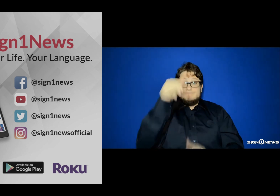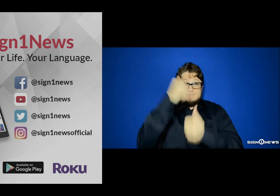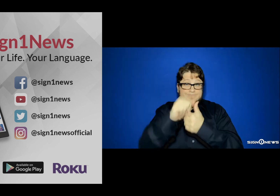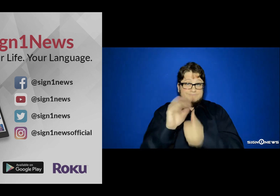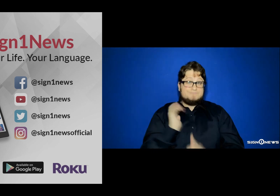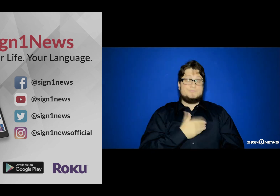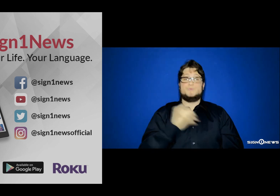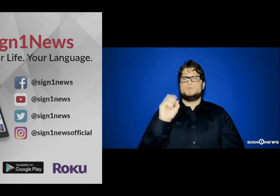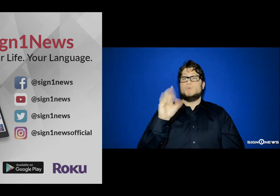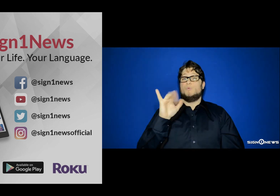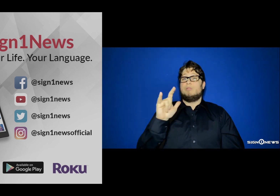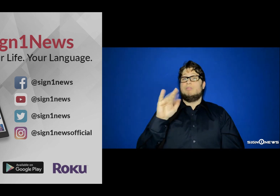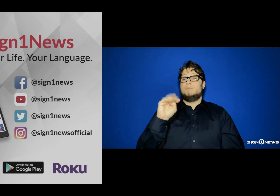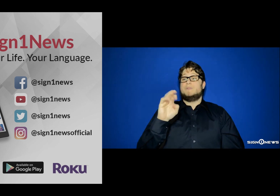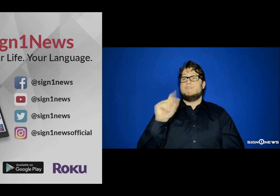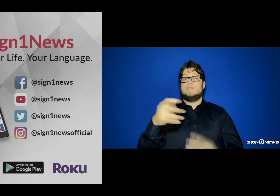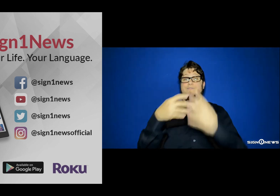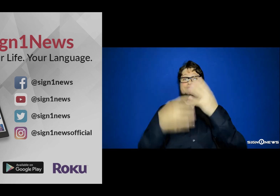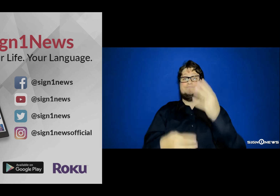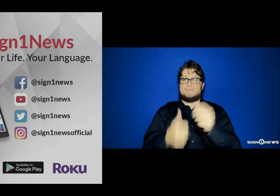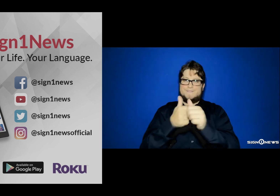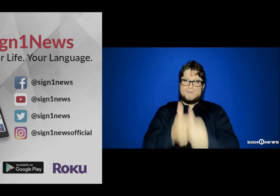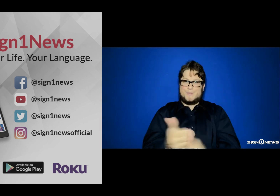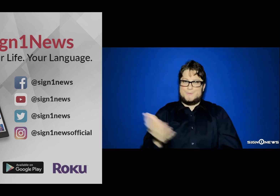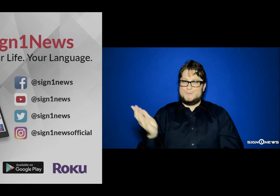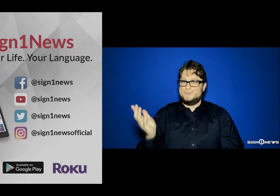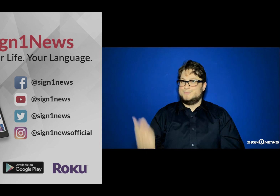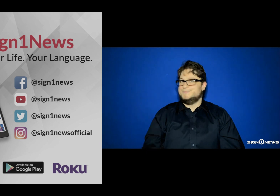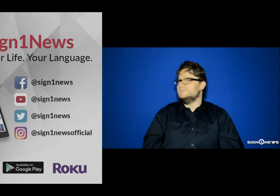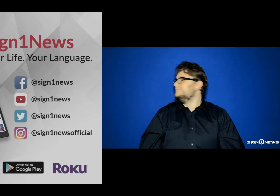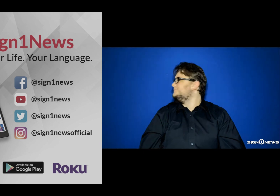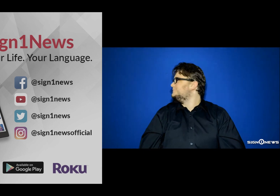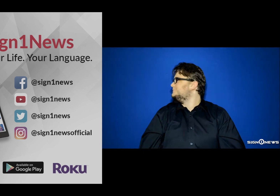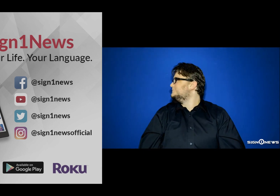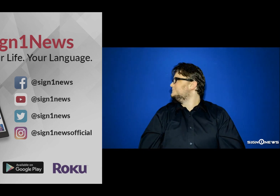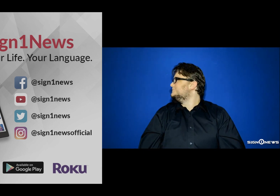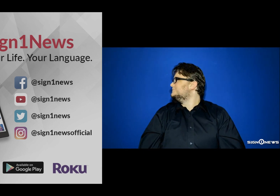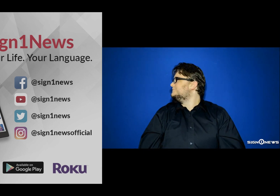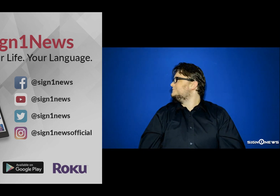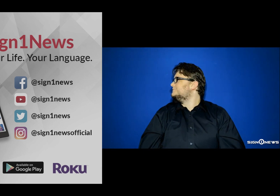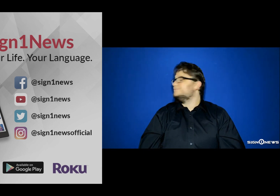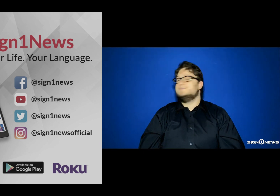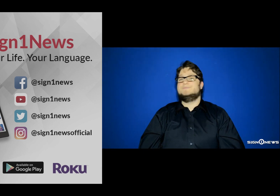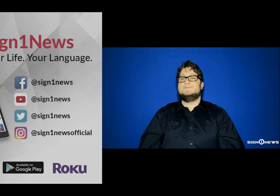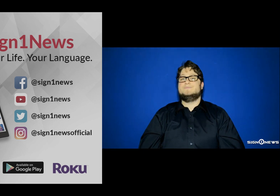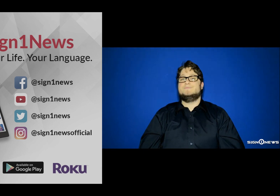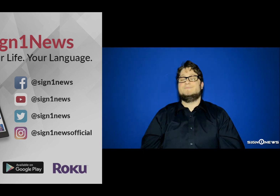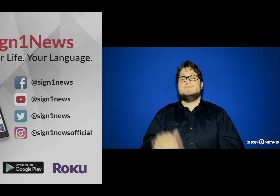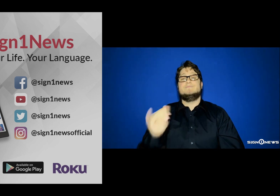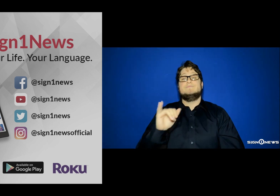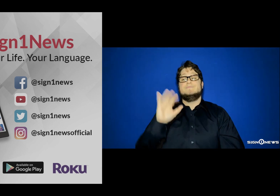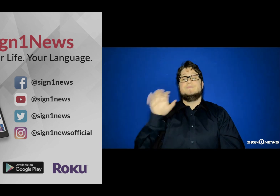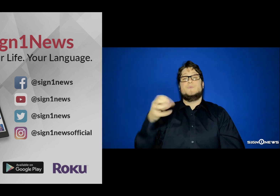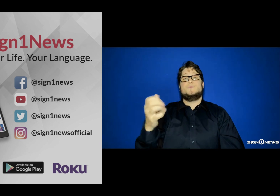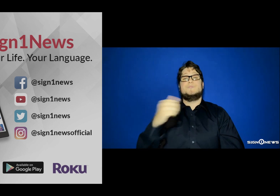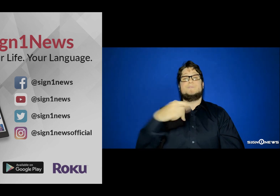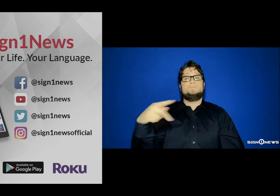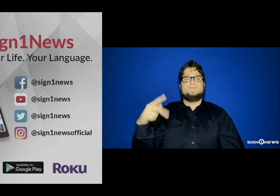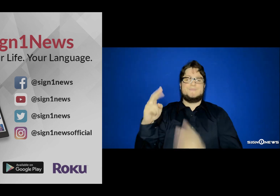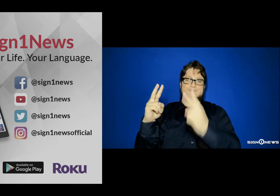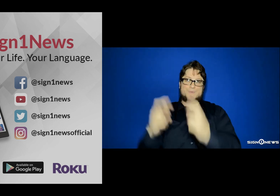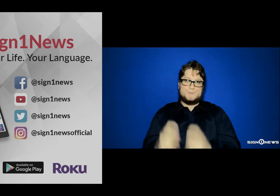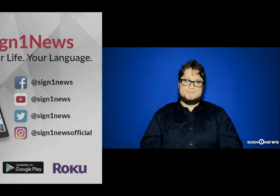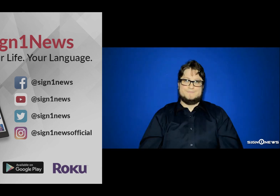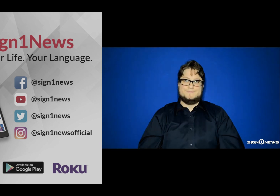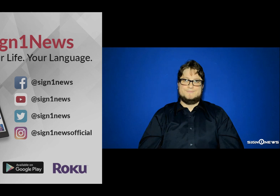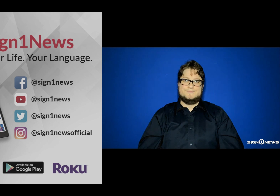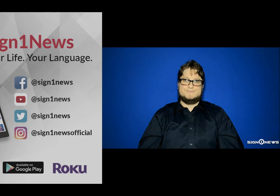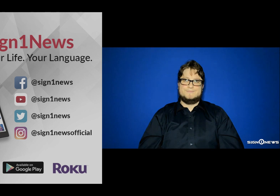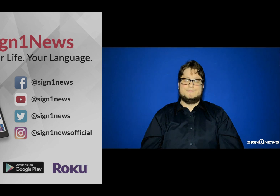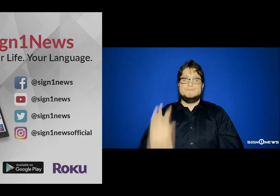Remember to follow us on all of our social media platforms and be sure to download our app too.